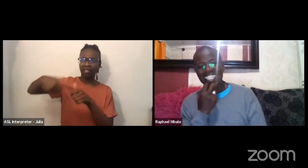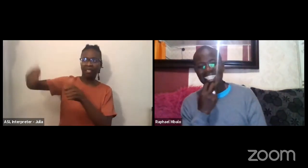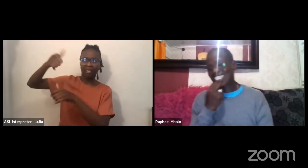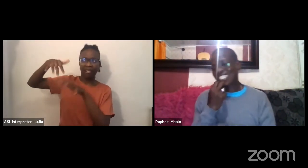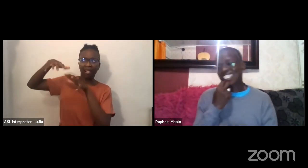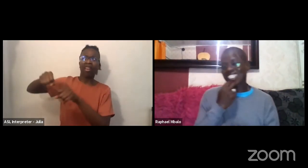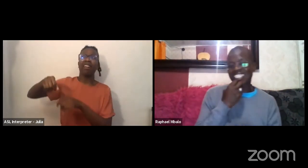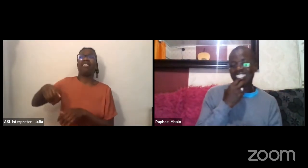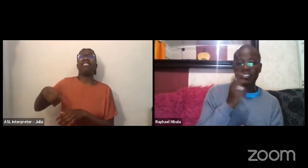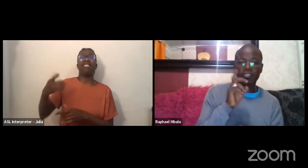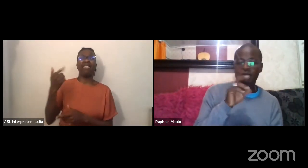as they thought they were.